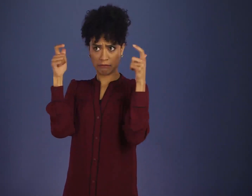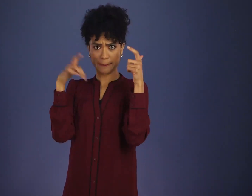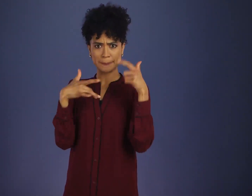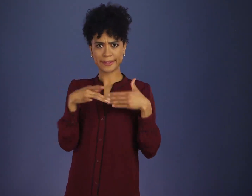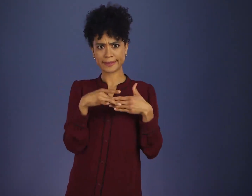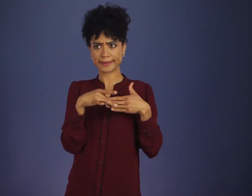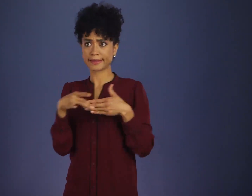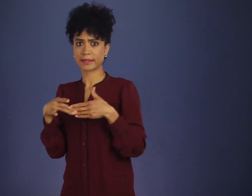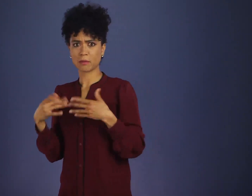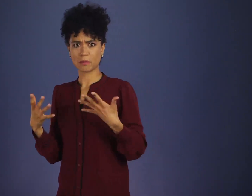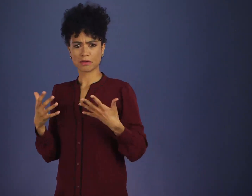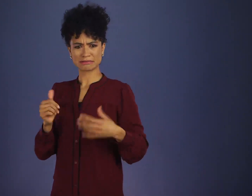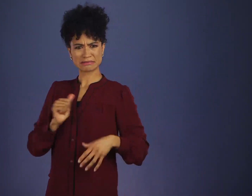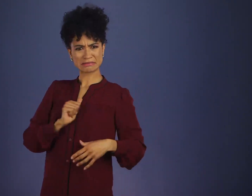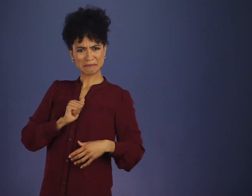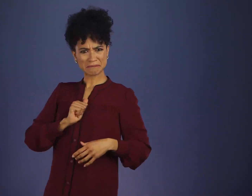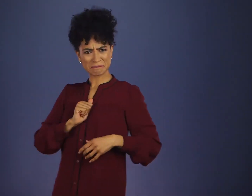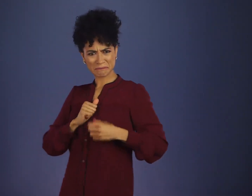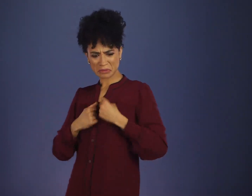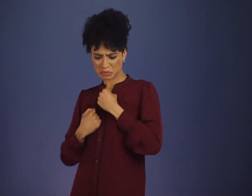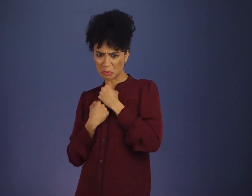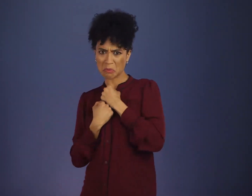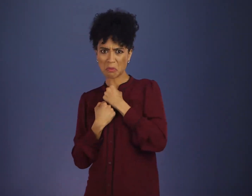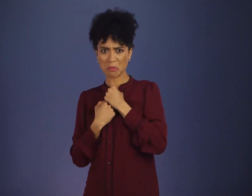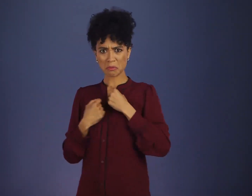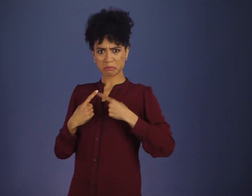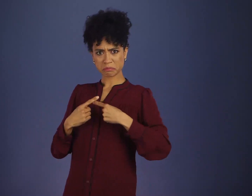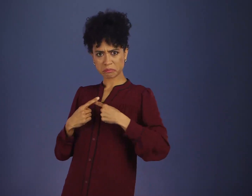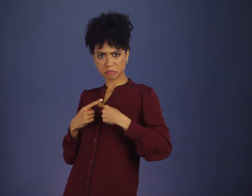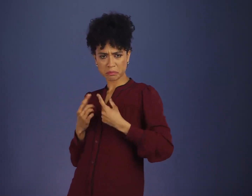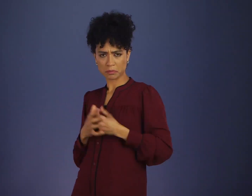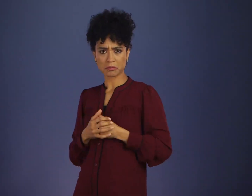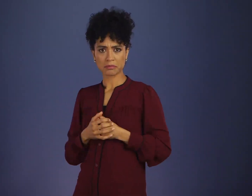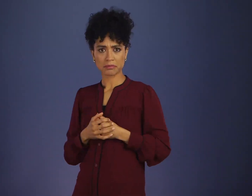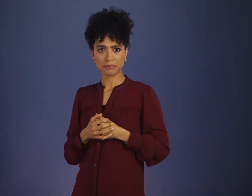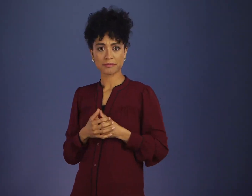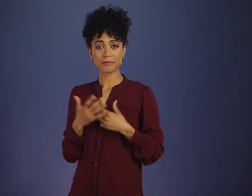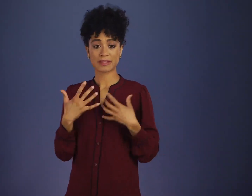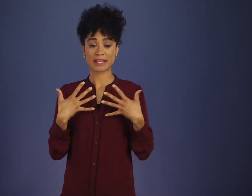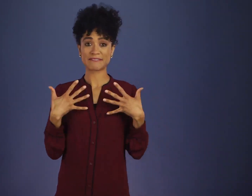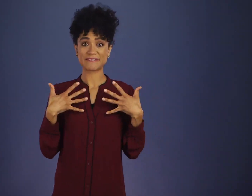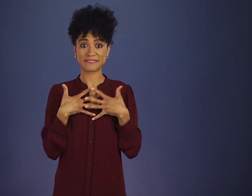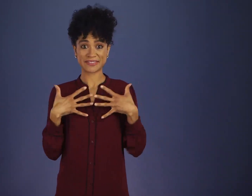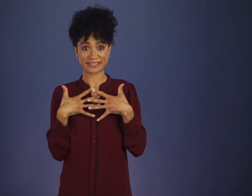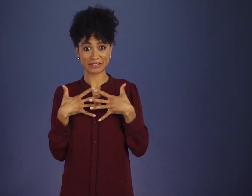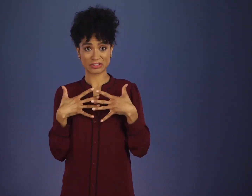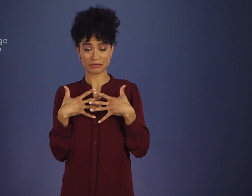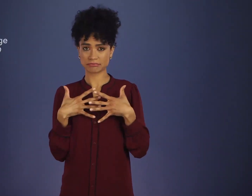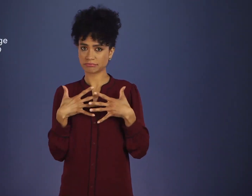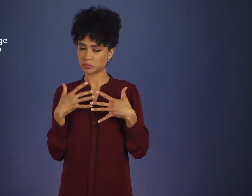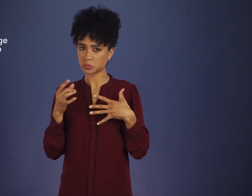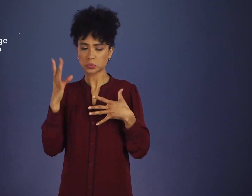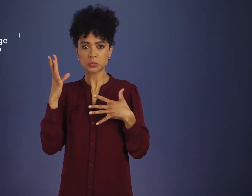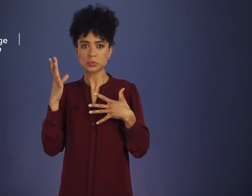For pride, leading to self-justification, and always spurred by conscious or unconscious fears,